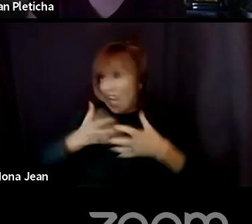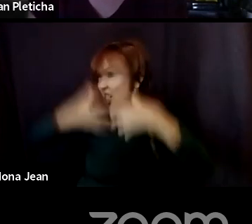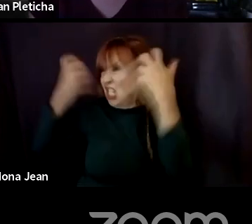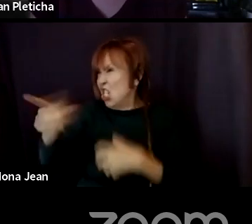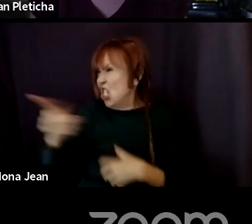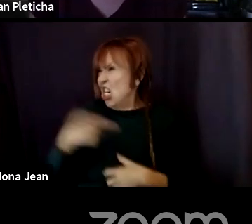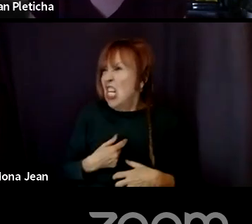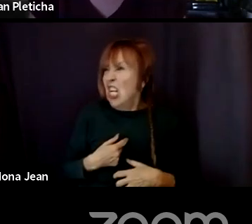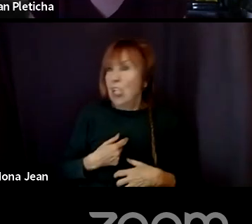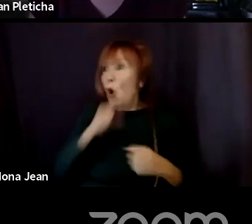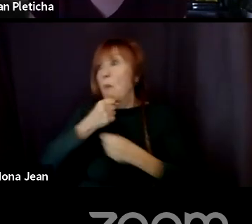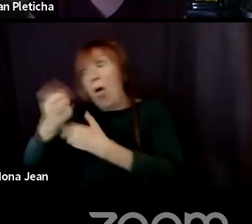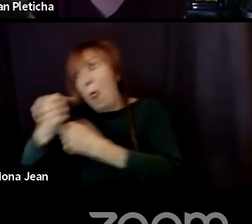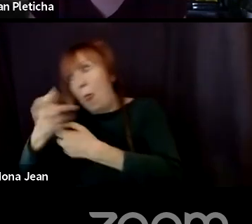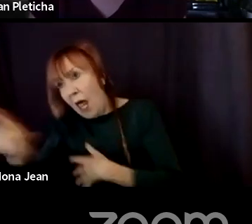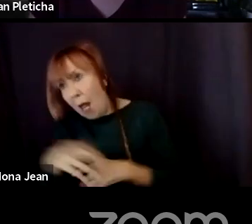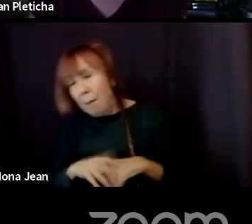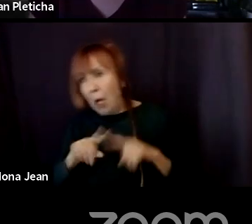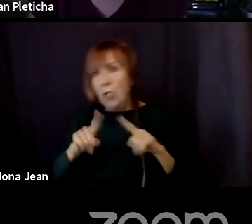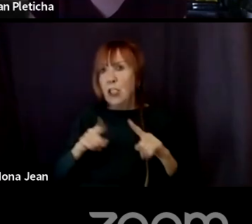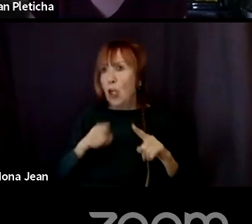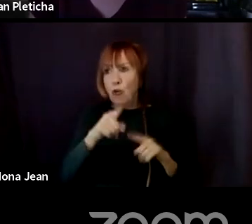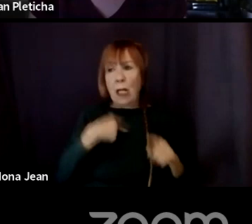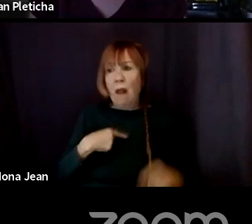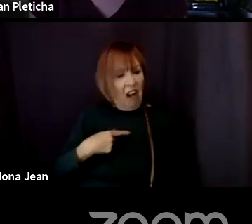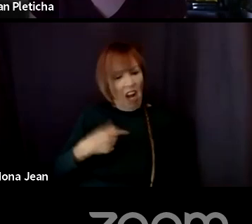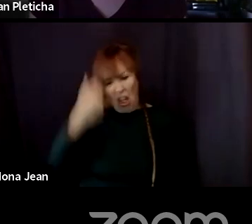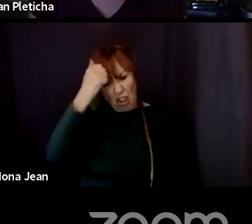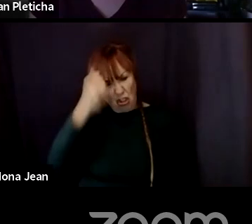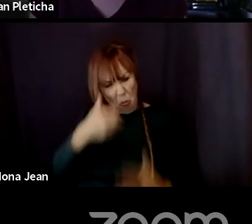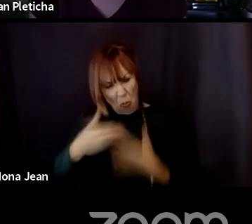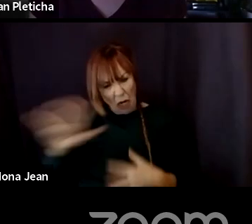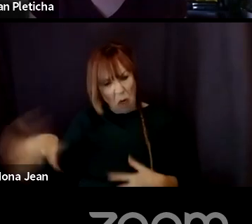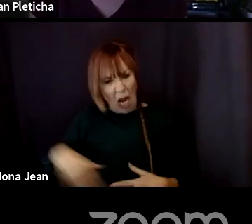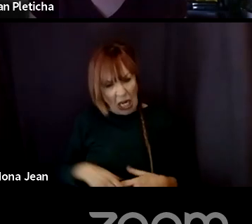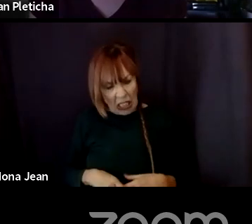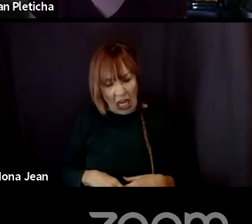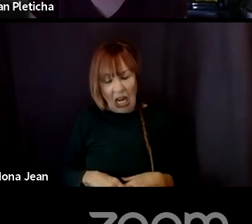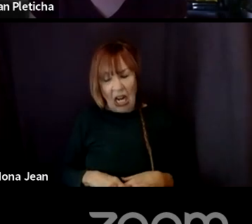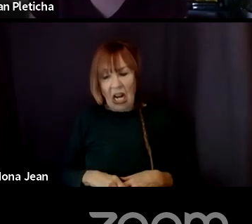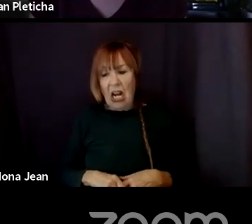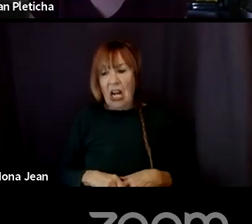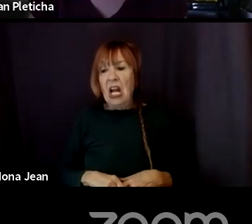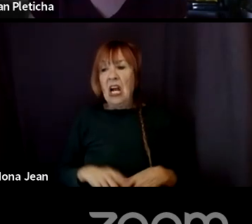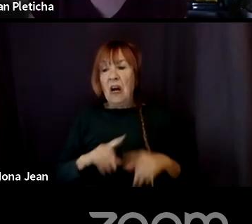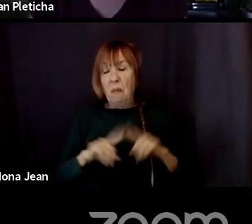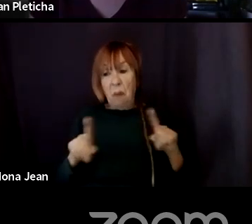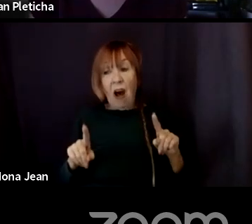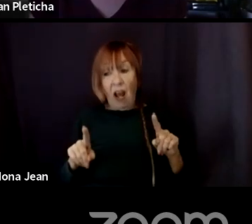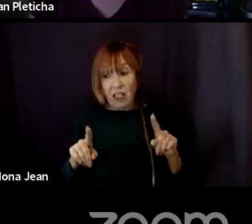So get a cry, it's okay to take a beat. Because my experiences the hardest notes I got,